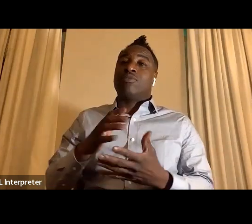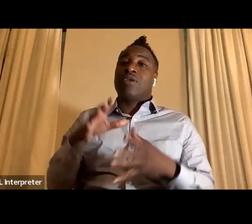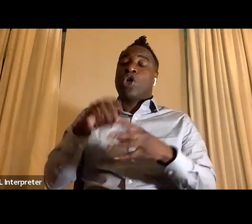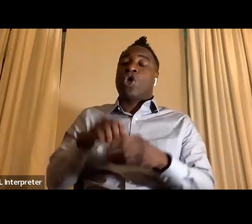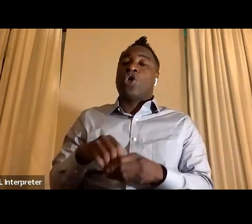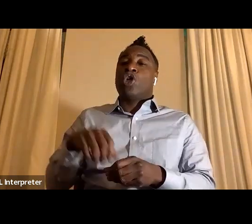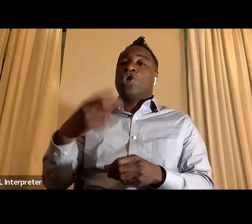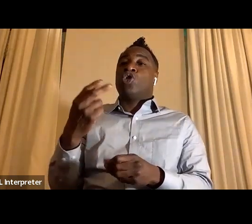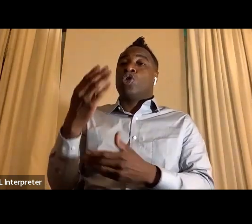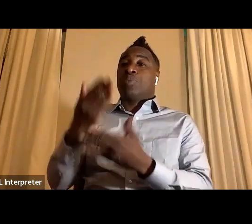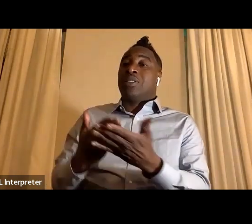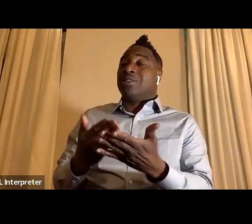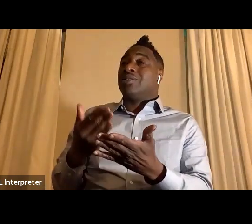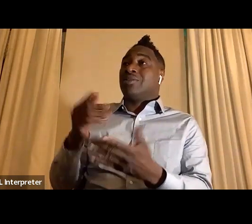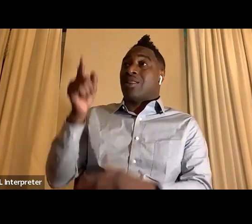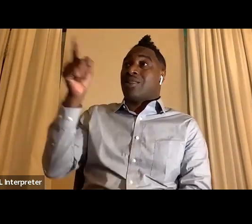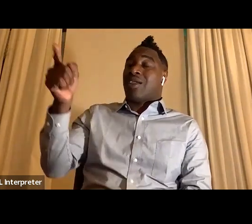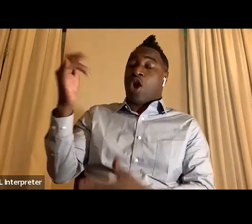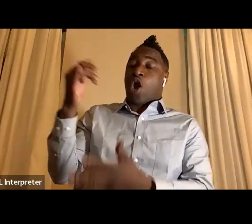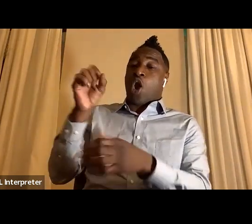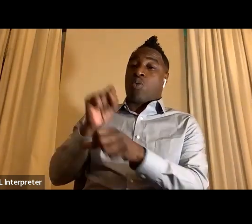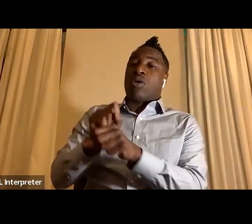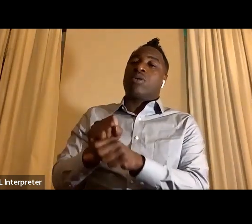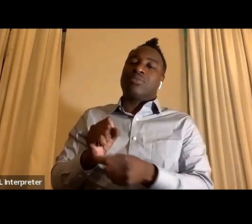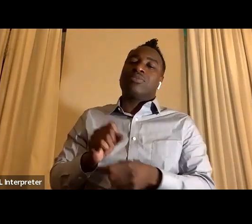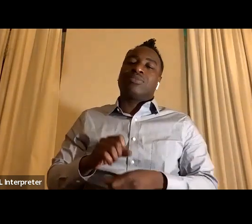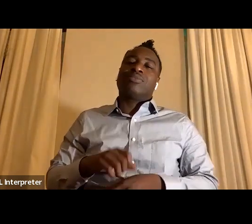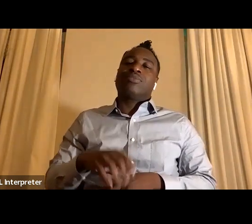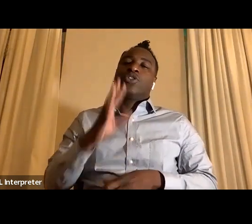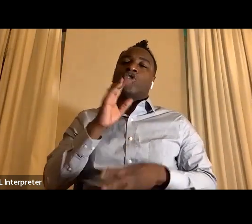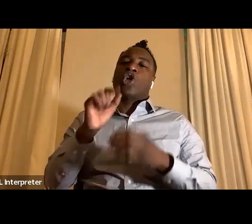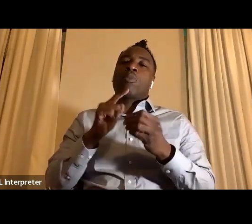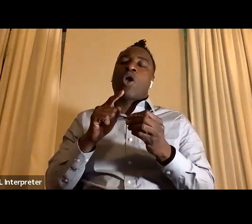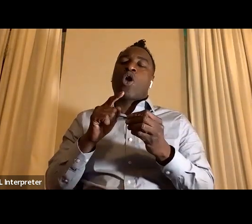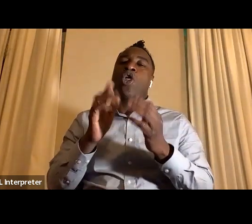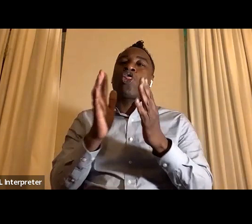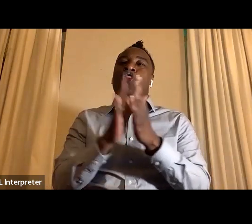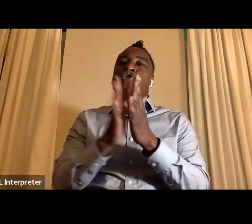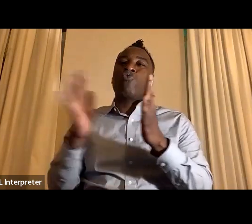I felt spoke to the range of things that falls into the way our city is now.